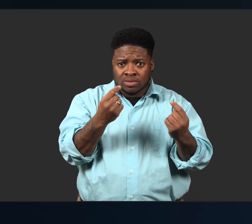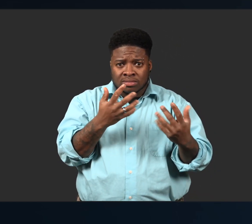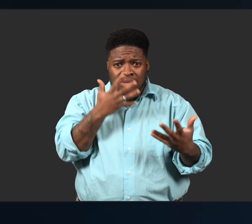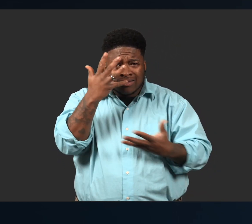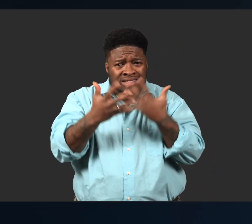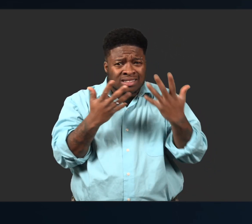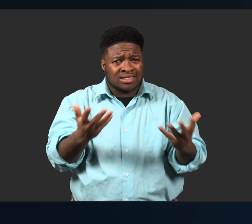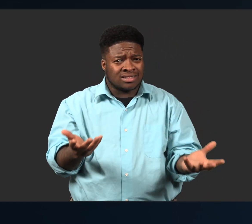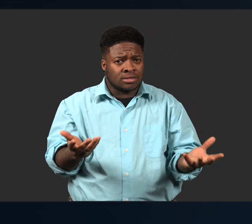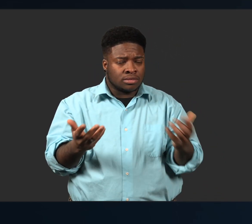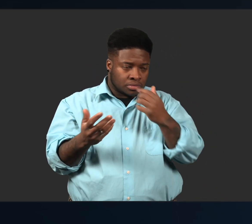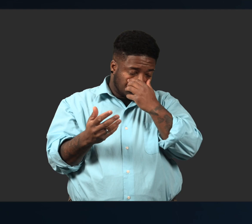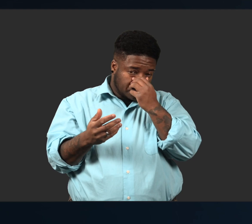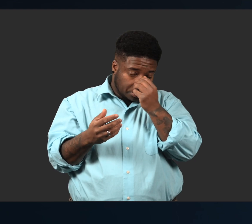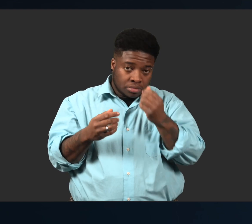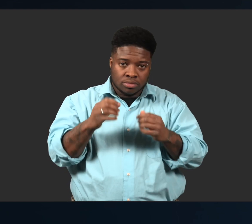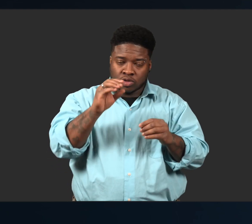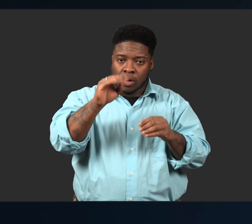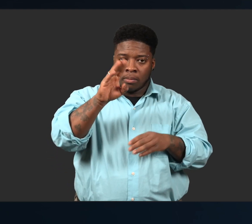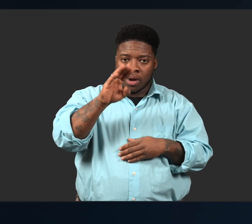how it's affected your children, the shame they've felt.